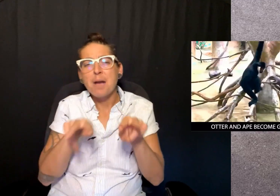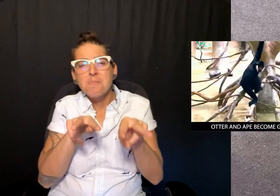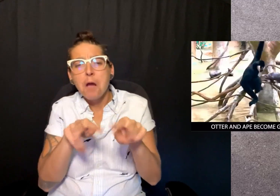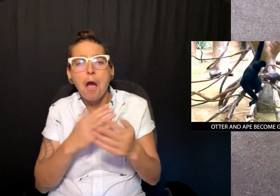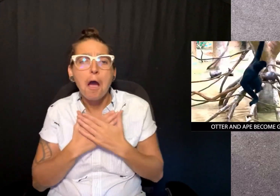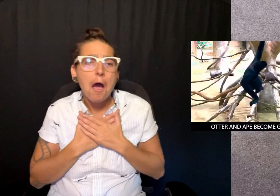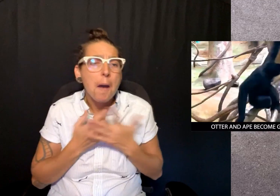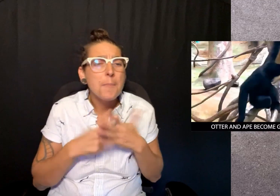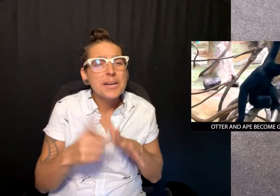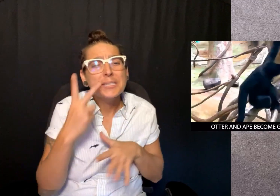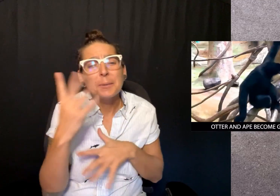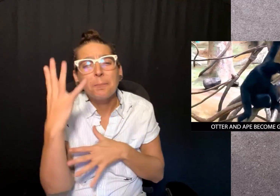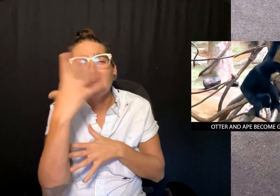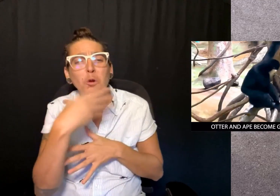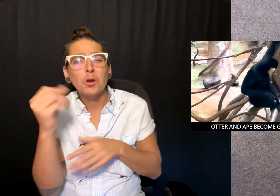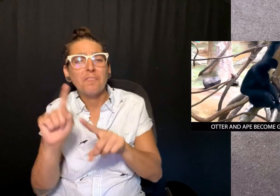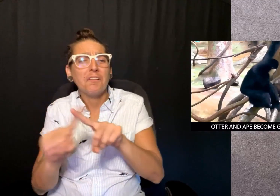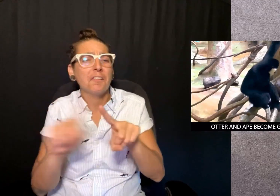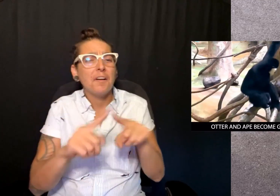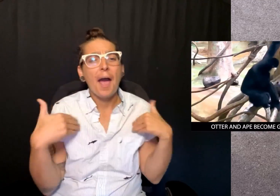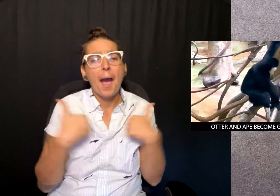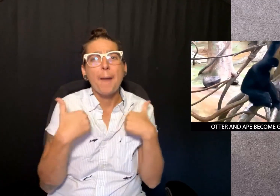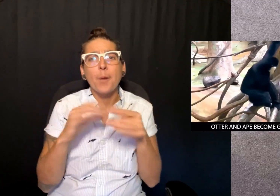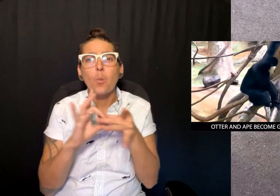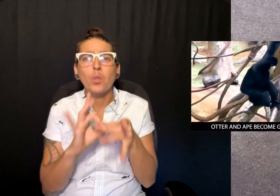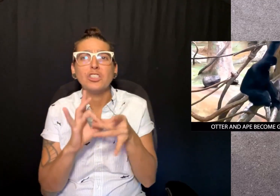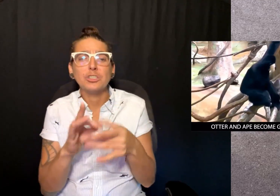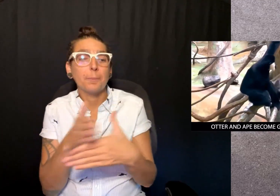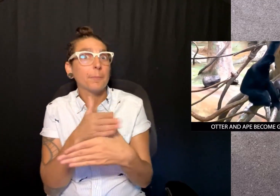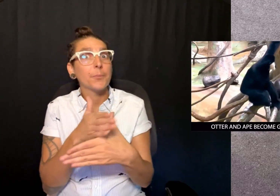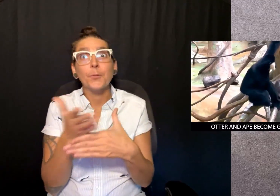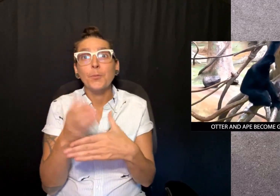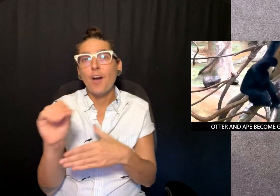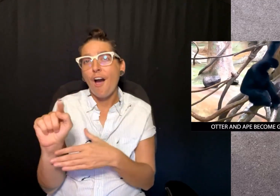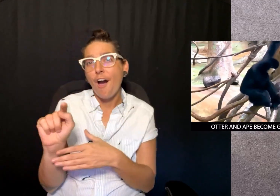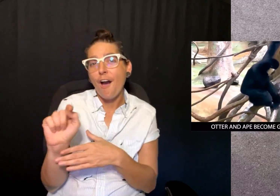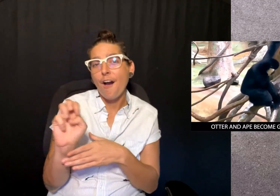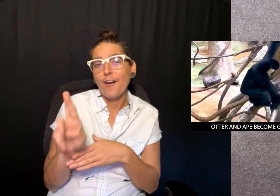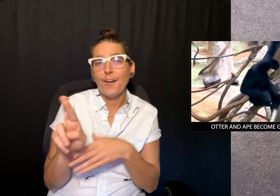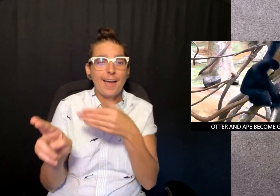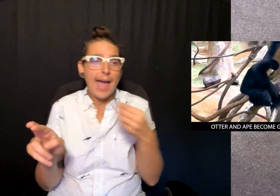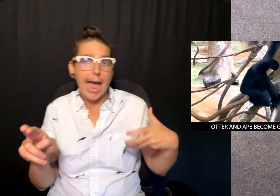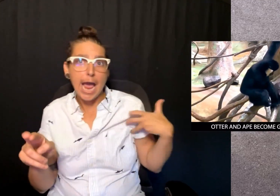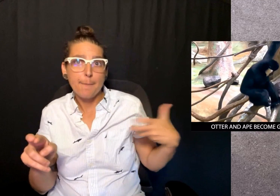you may be looking at the beginning of a beautiful interspecies relationship between an otter